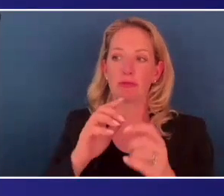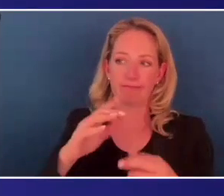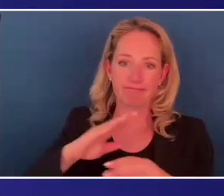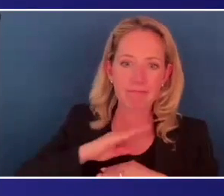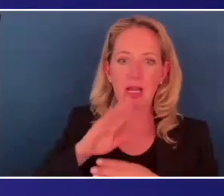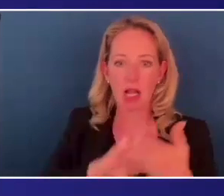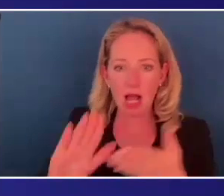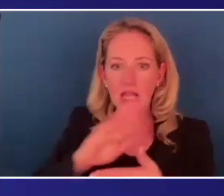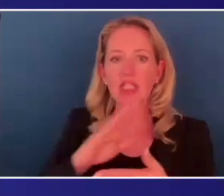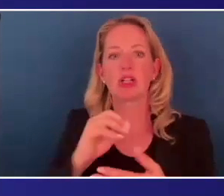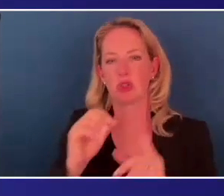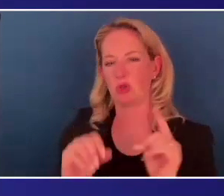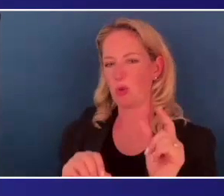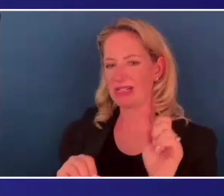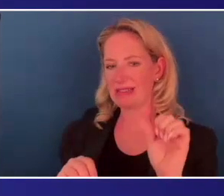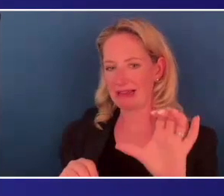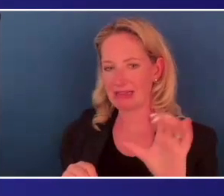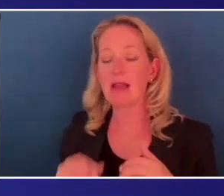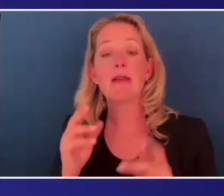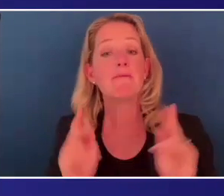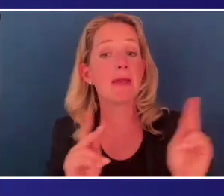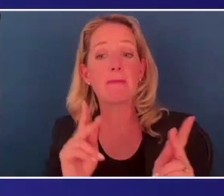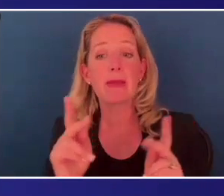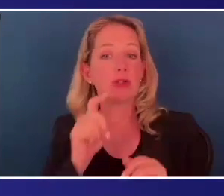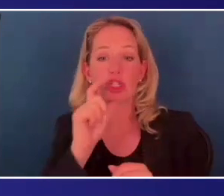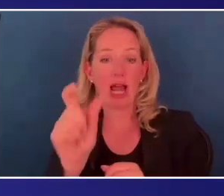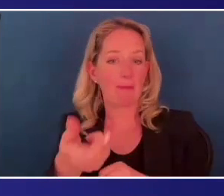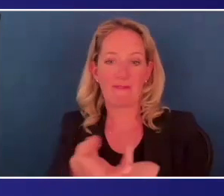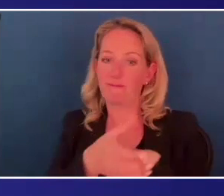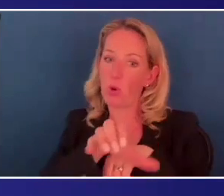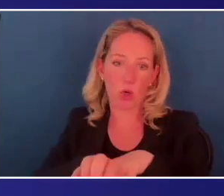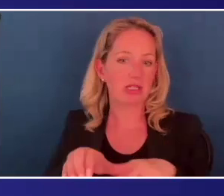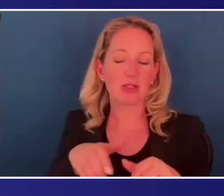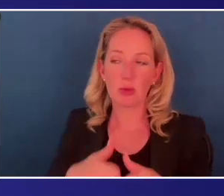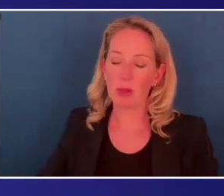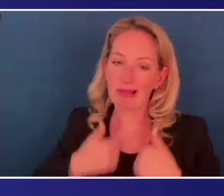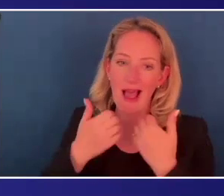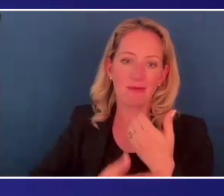5 seconds. People should not be forced into lifelong debt to achieve any degree. This ask is not outside the scope of possibilities.